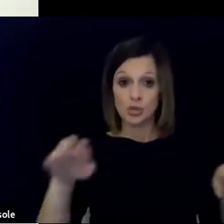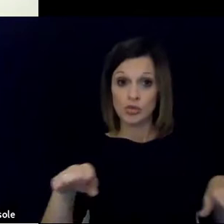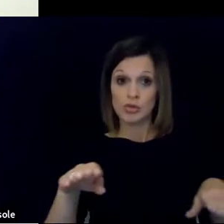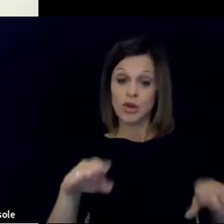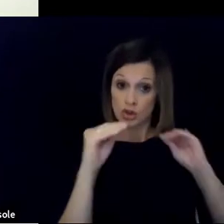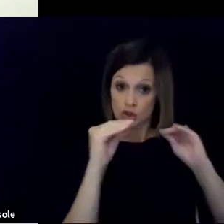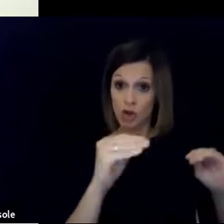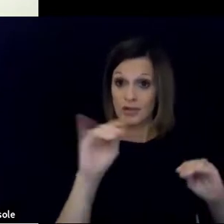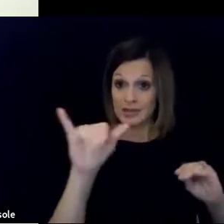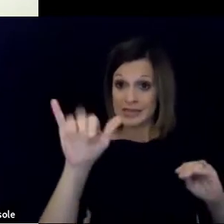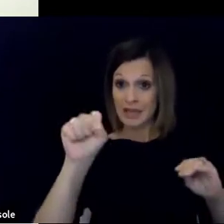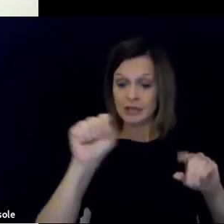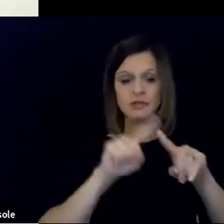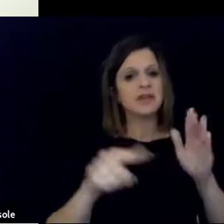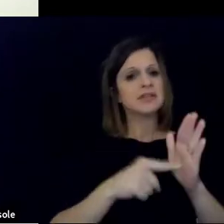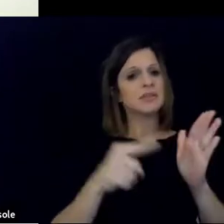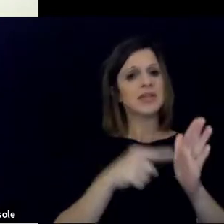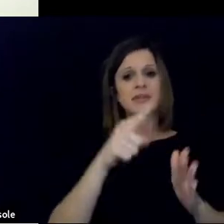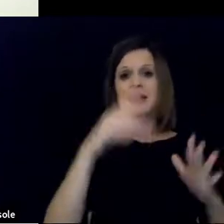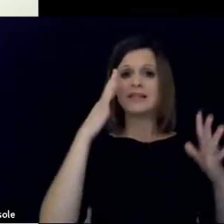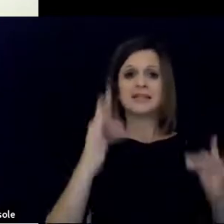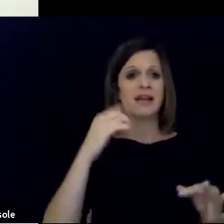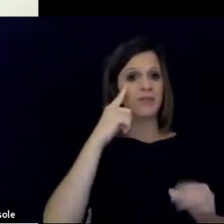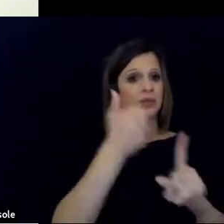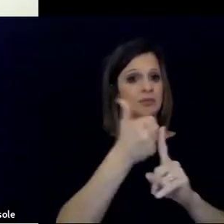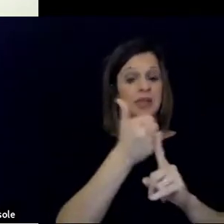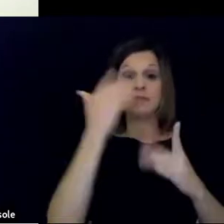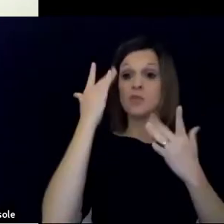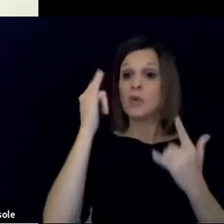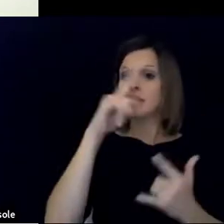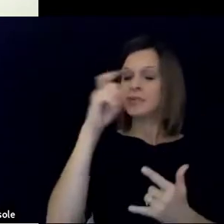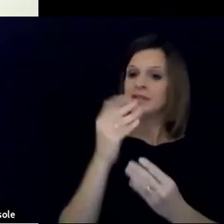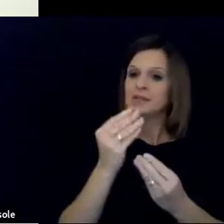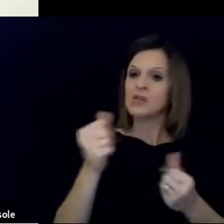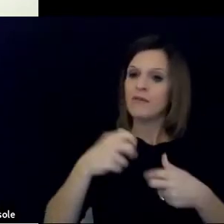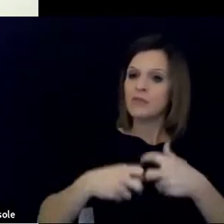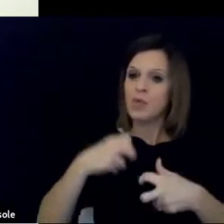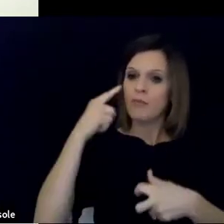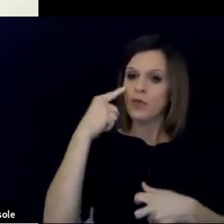because it seems to solve a problem for them. And I think this is really, really important,